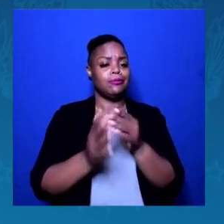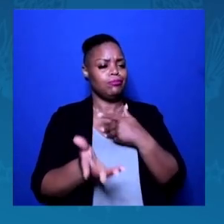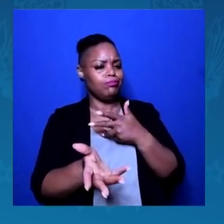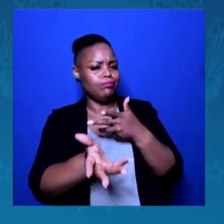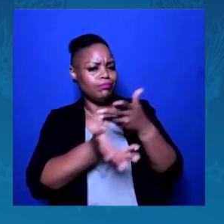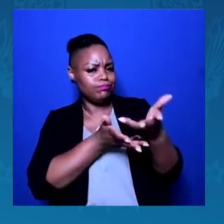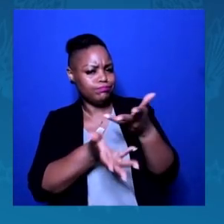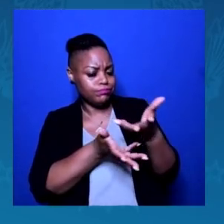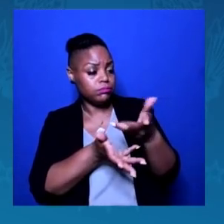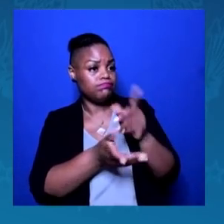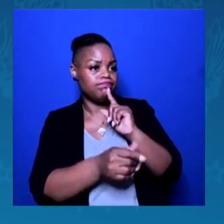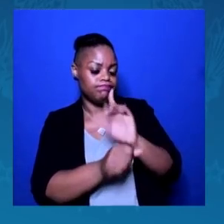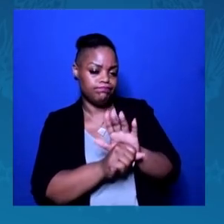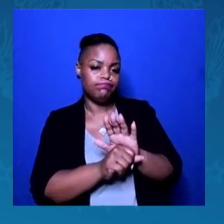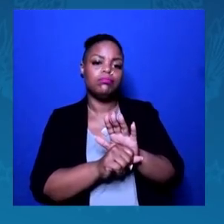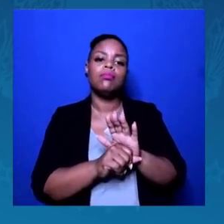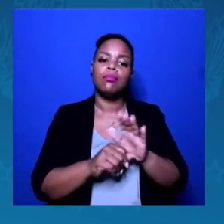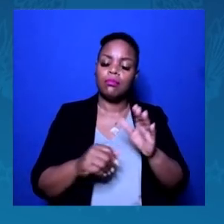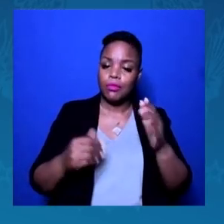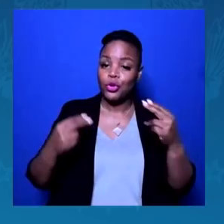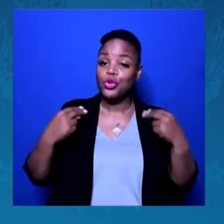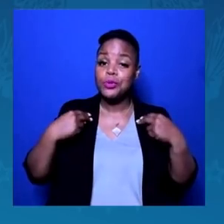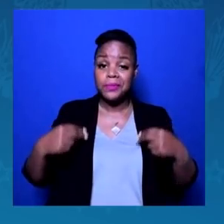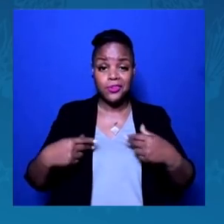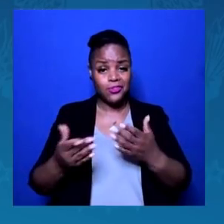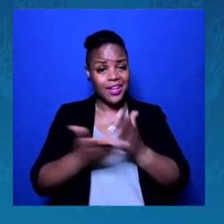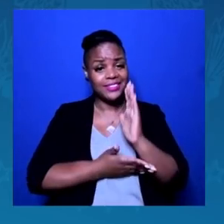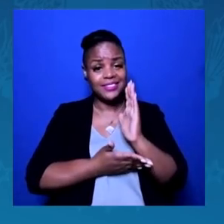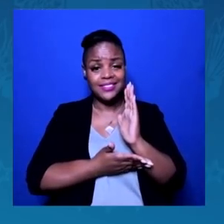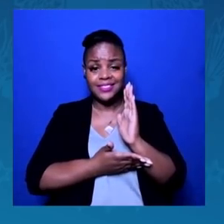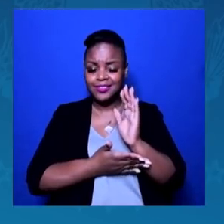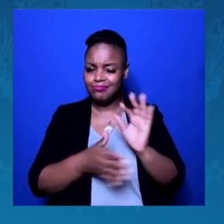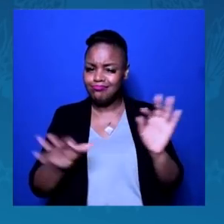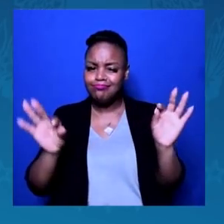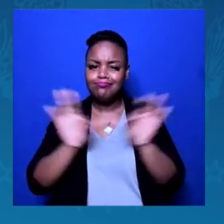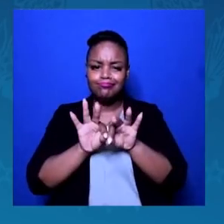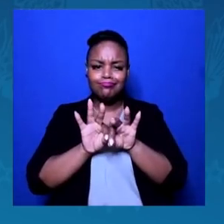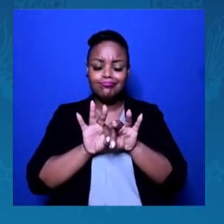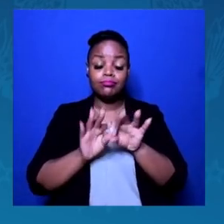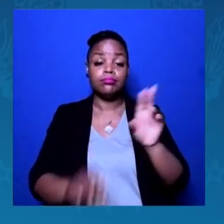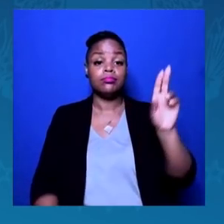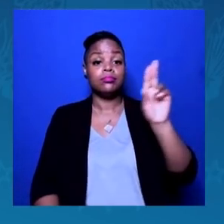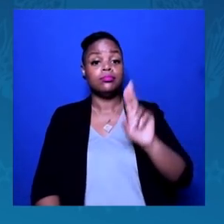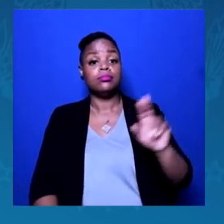that the United States places on human rights. We will always be true to our values